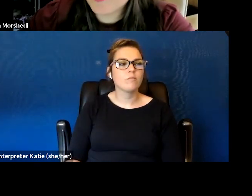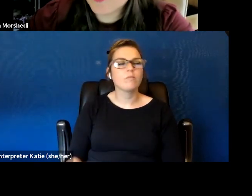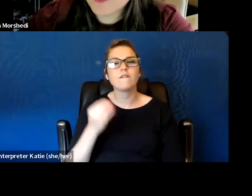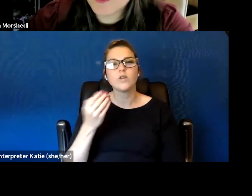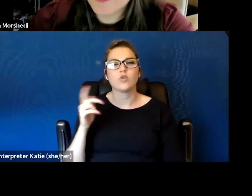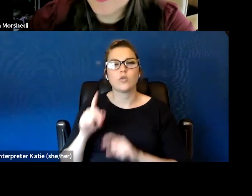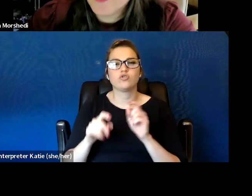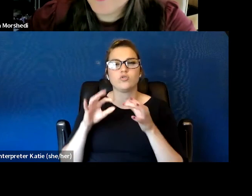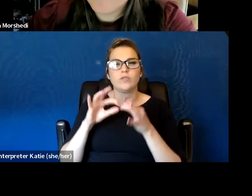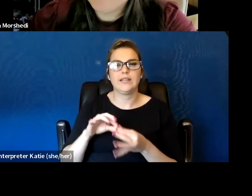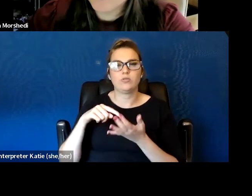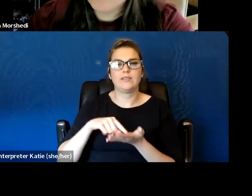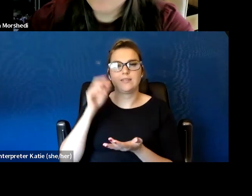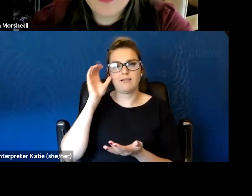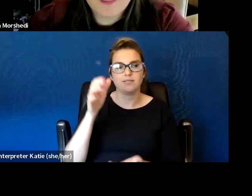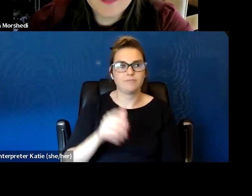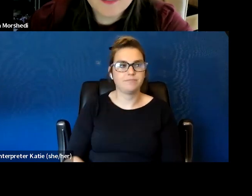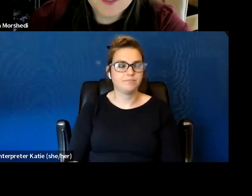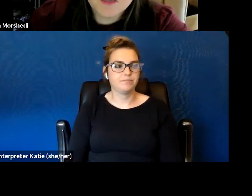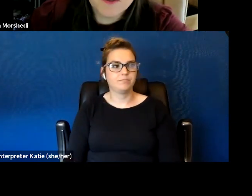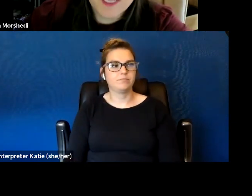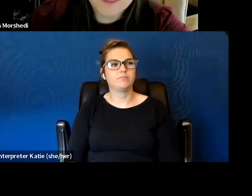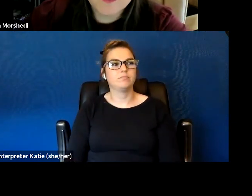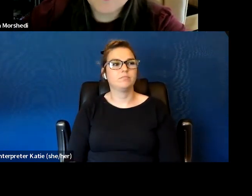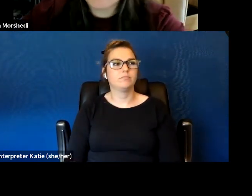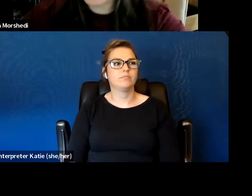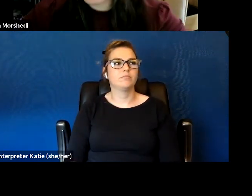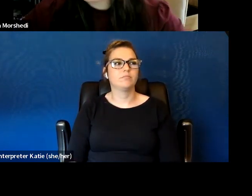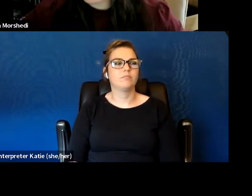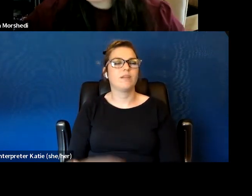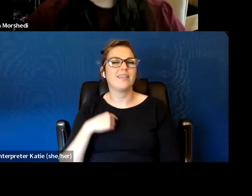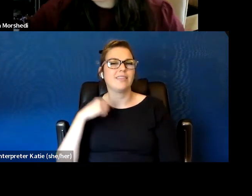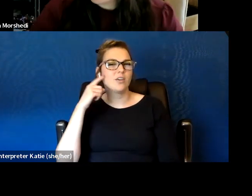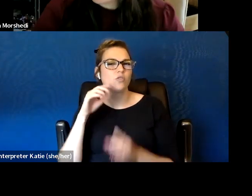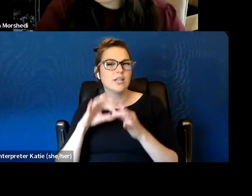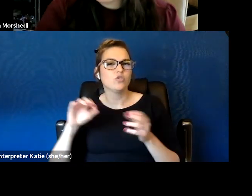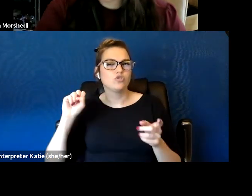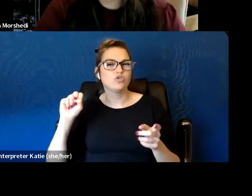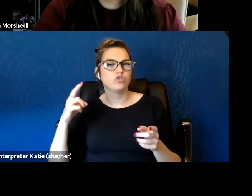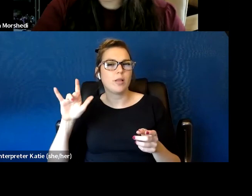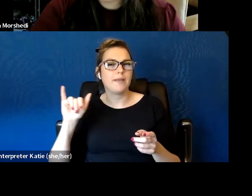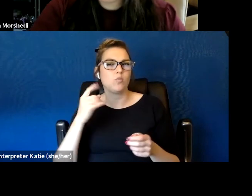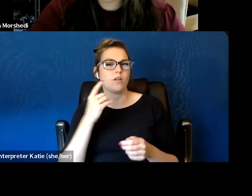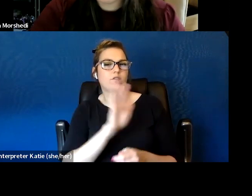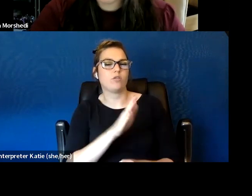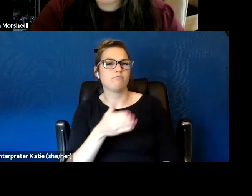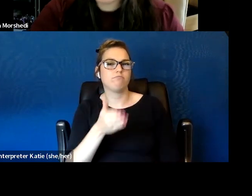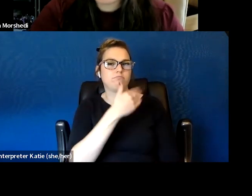but essentially with, I think this is Shelby, relating to one of your earlier slides. And so the question is about with behavioral health managing